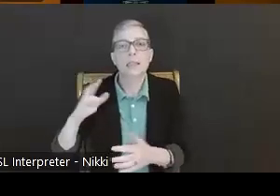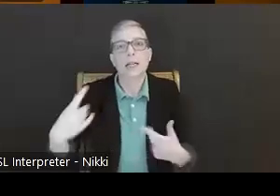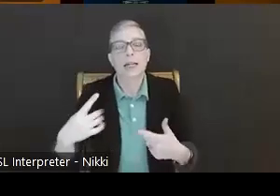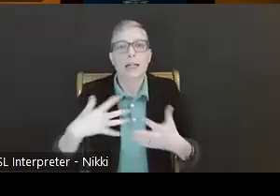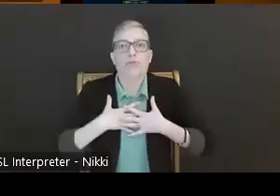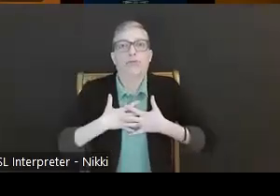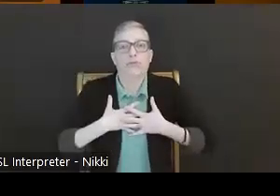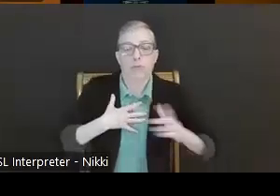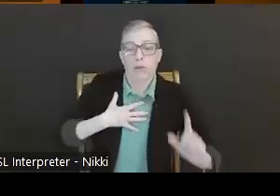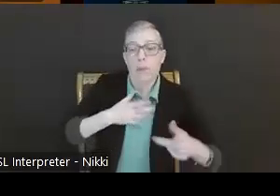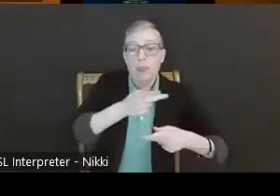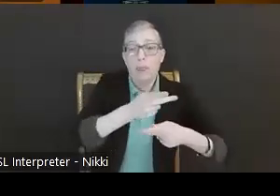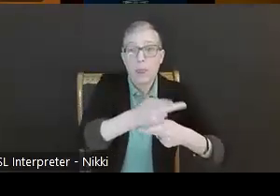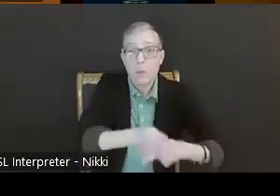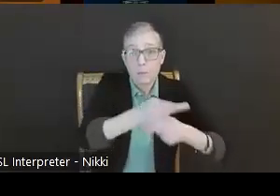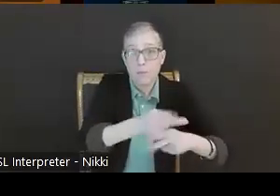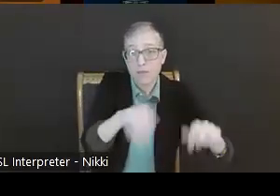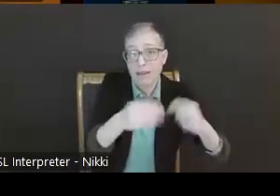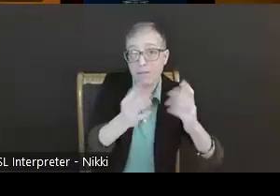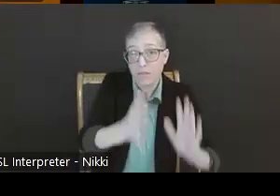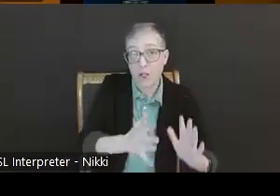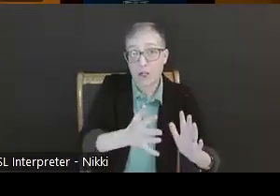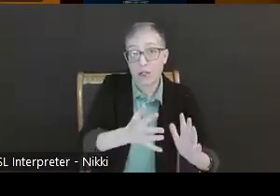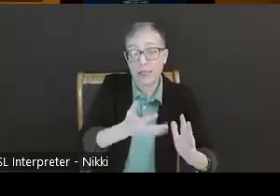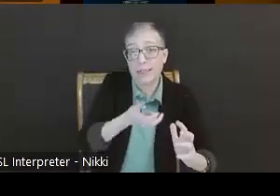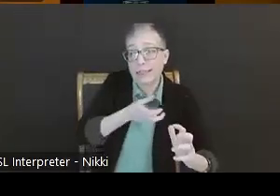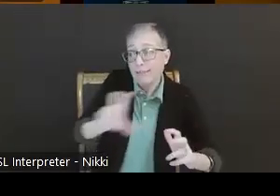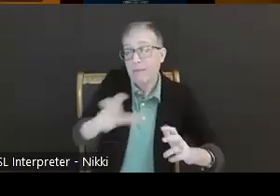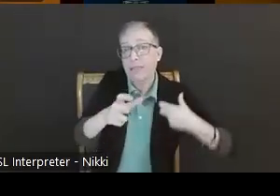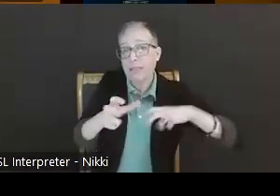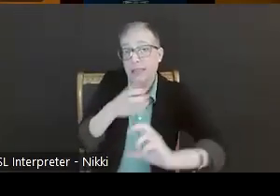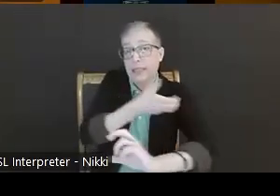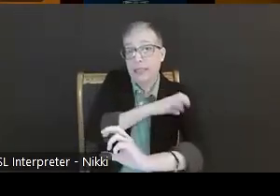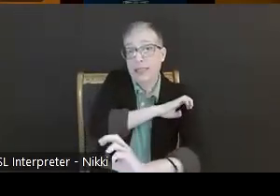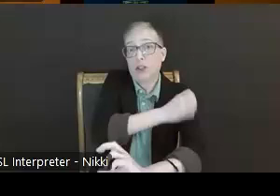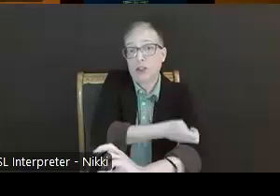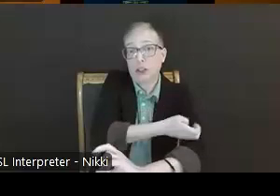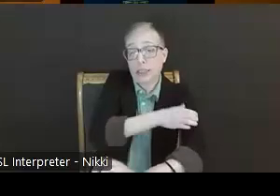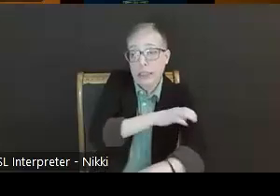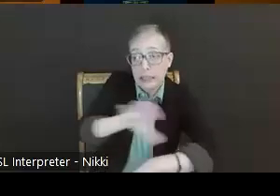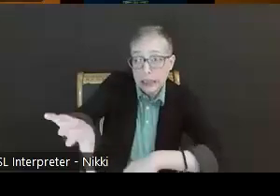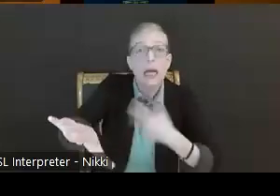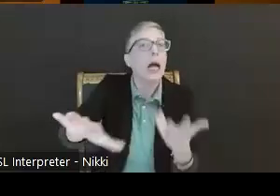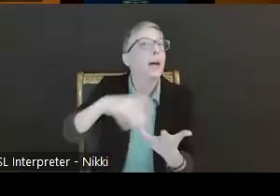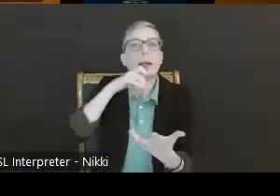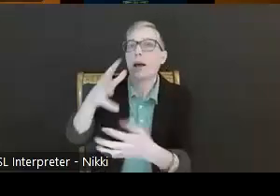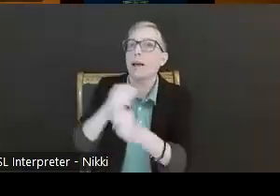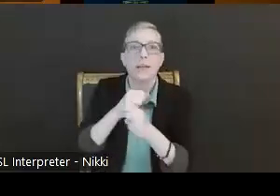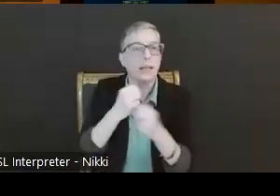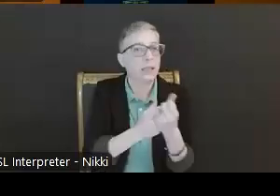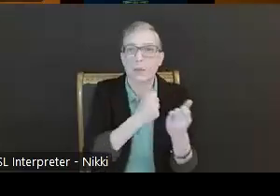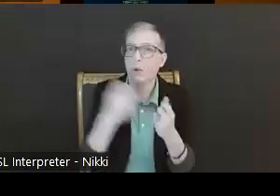energy towards another person and really getting little support in return um and then secondly if